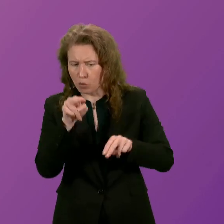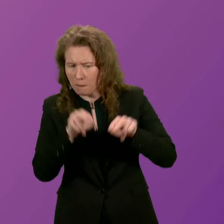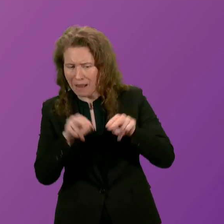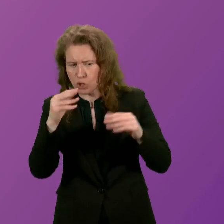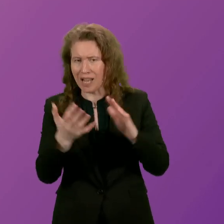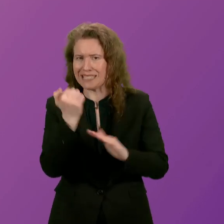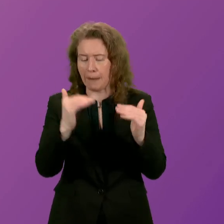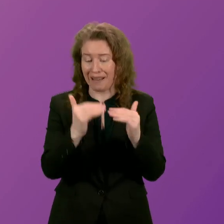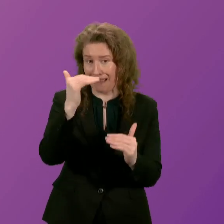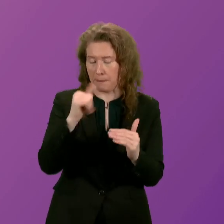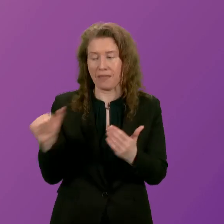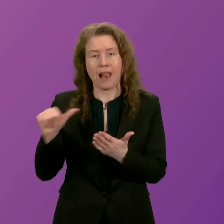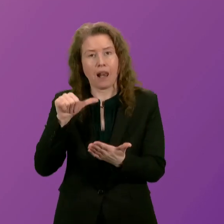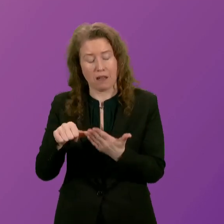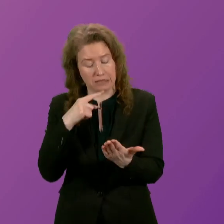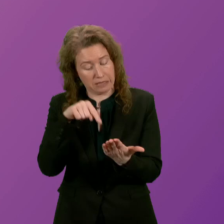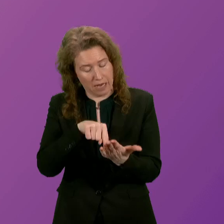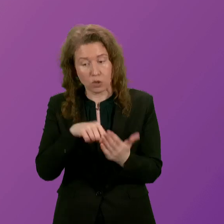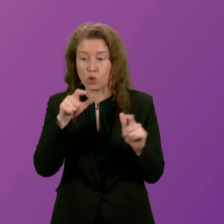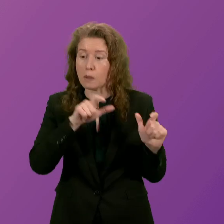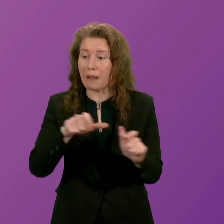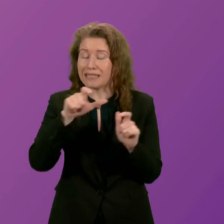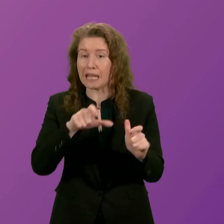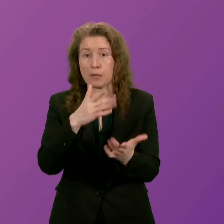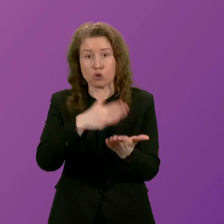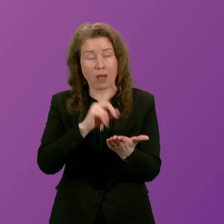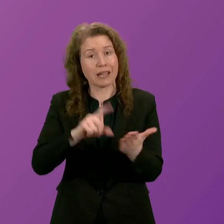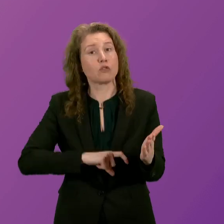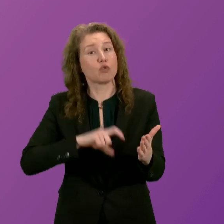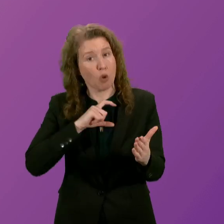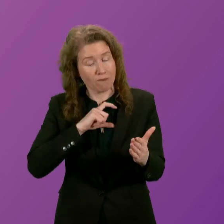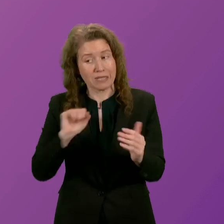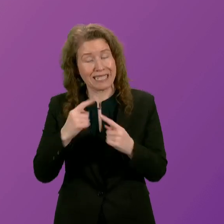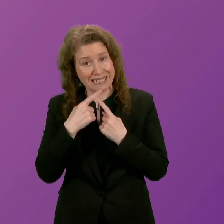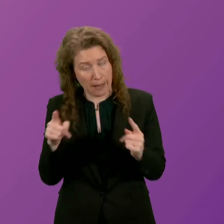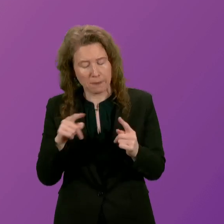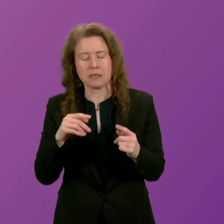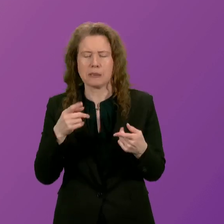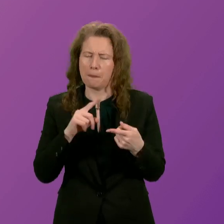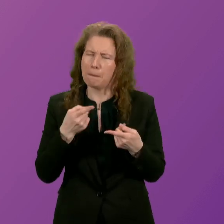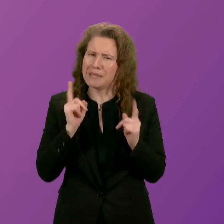In its letter to me, the UK Statistics Authority says: “To maintain trust and confidence in their statements, Ministers should take care that